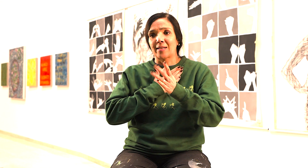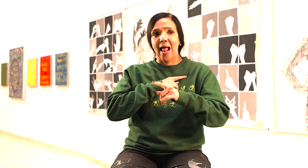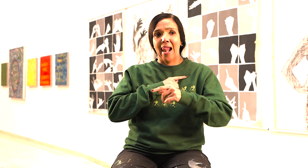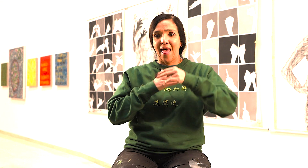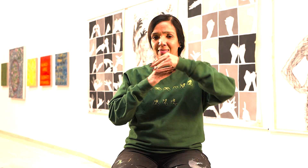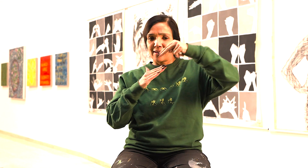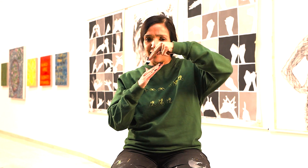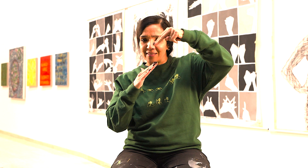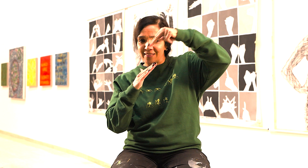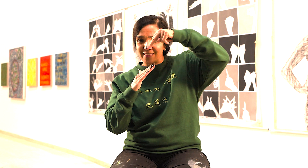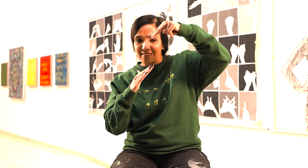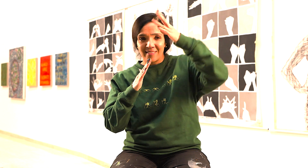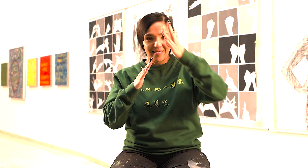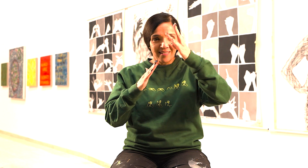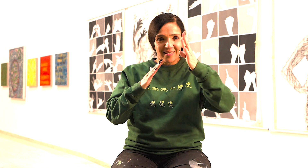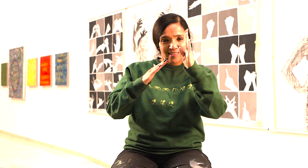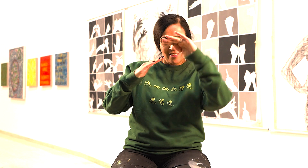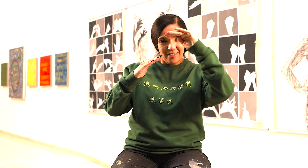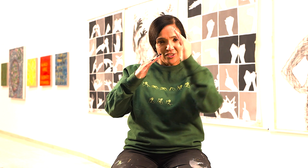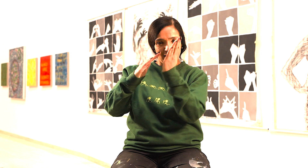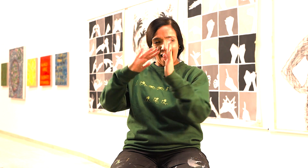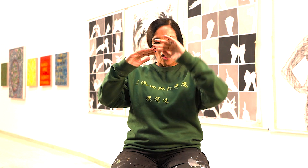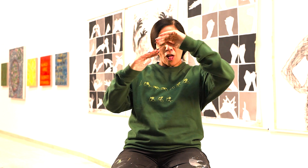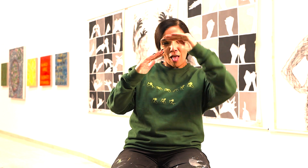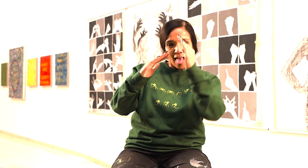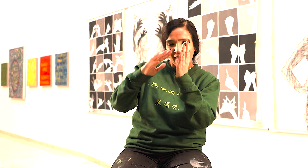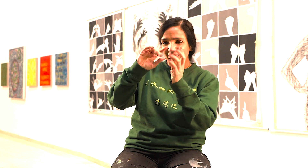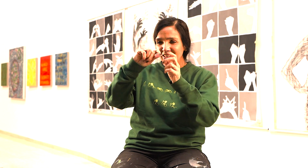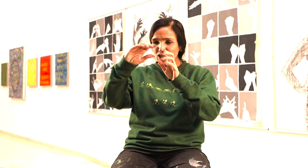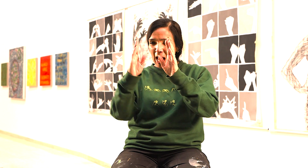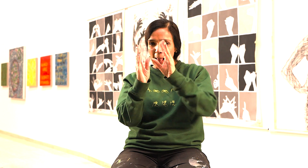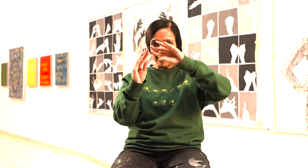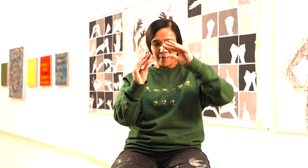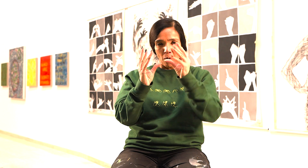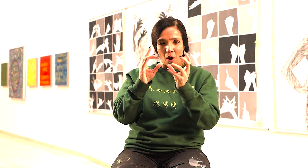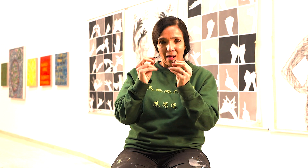because I like the texture and the shapes and the lines,